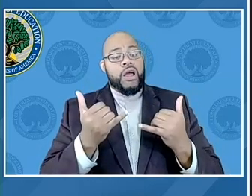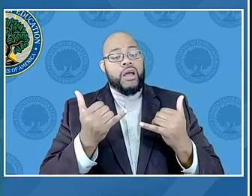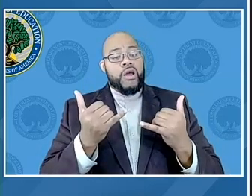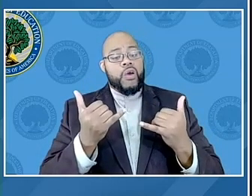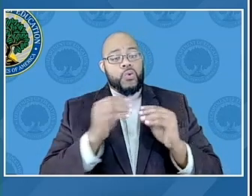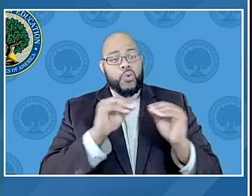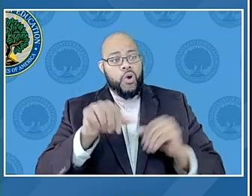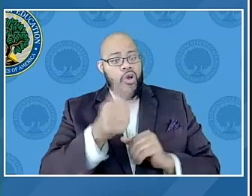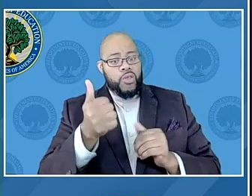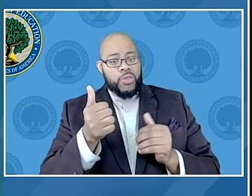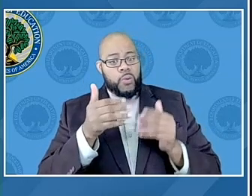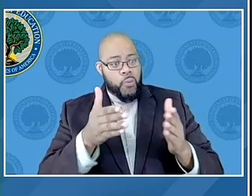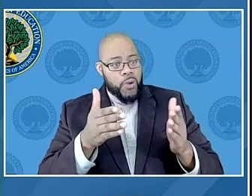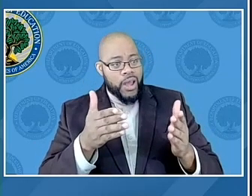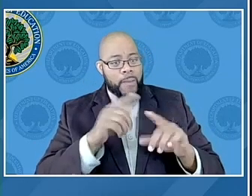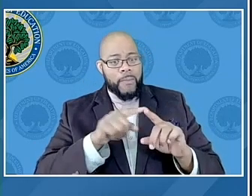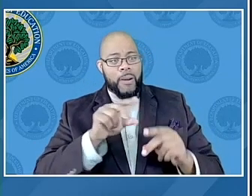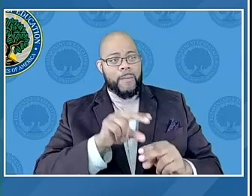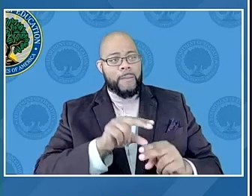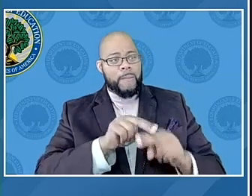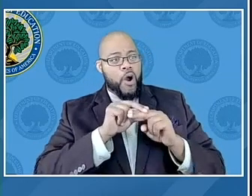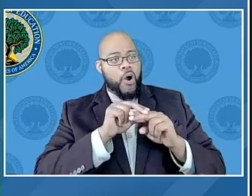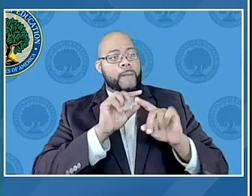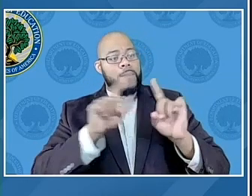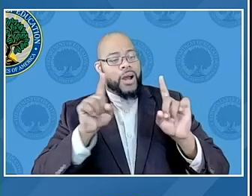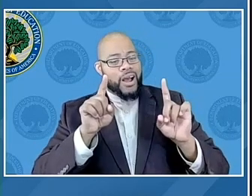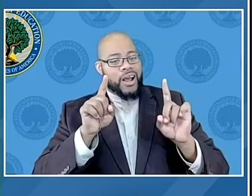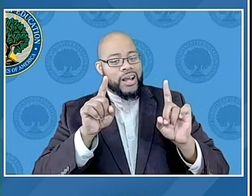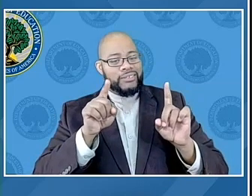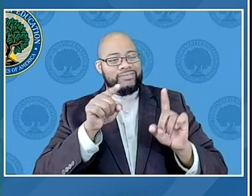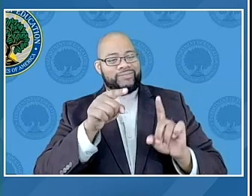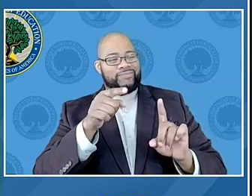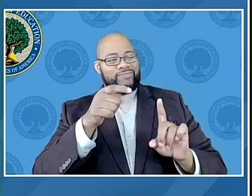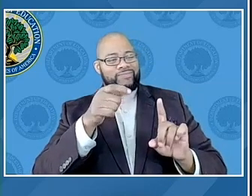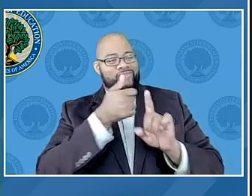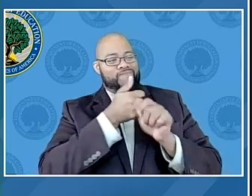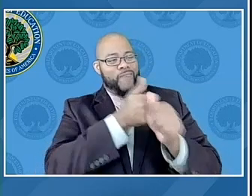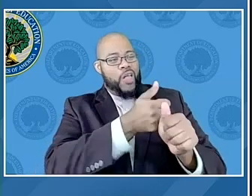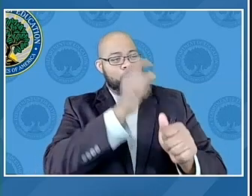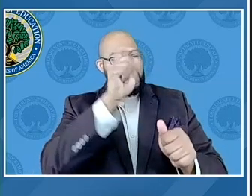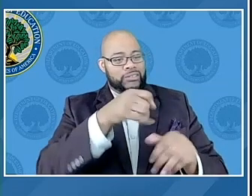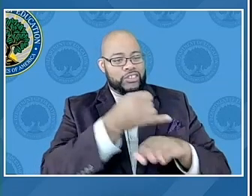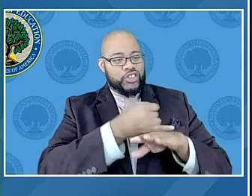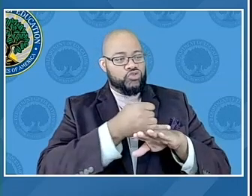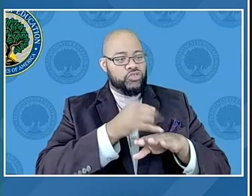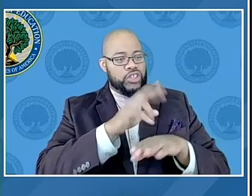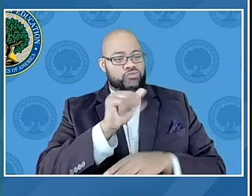to borrow. But also they're subject to the same interest rate of individuals who